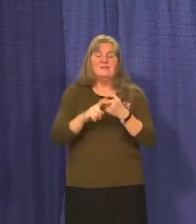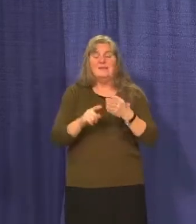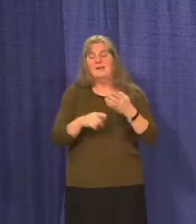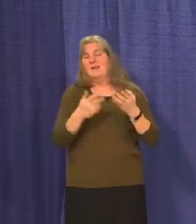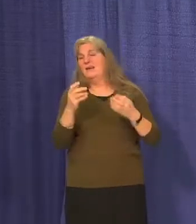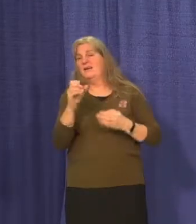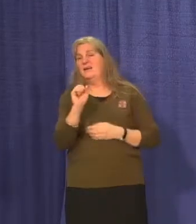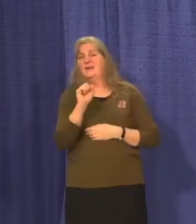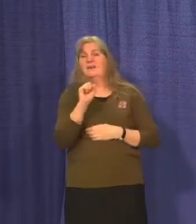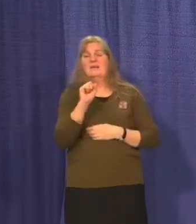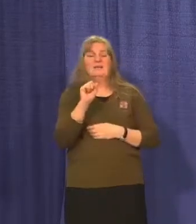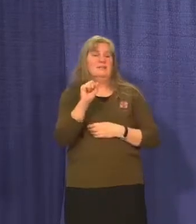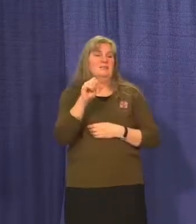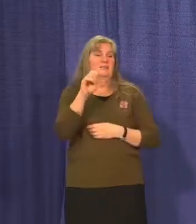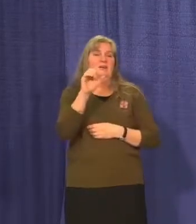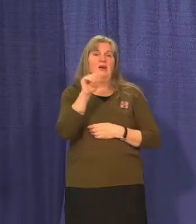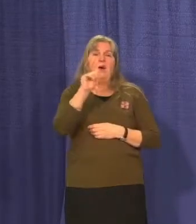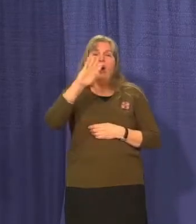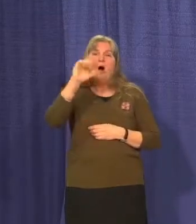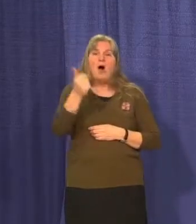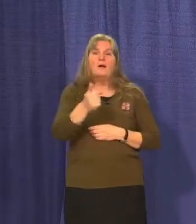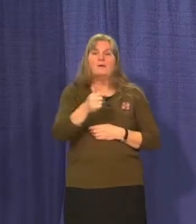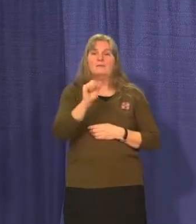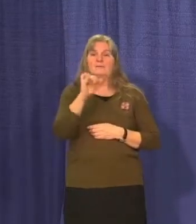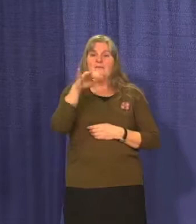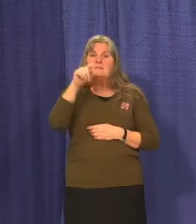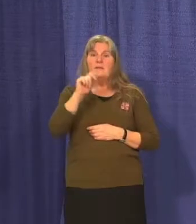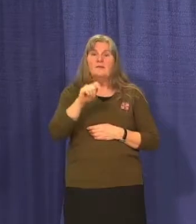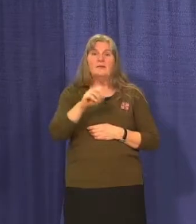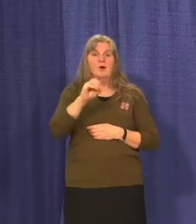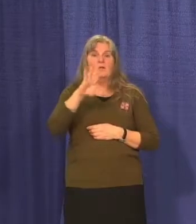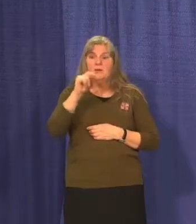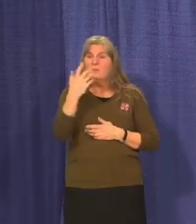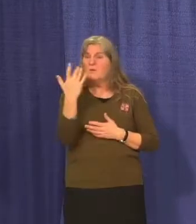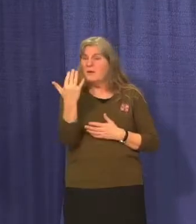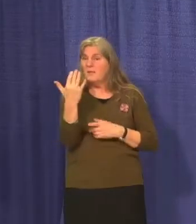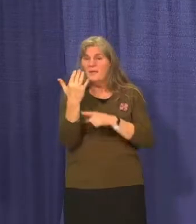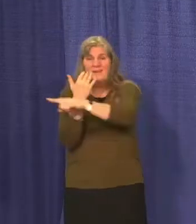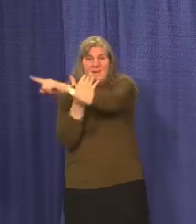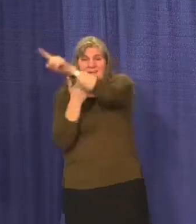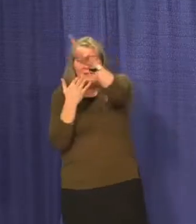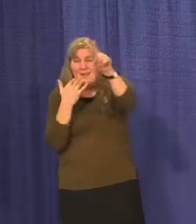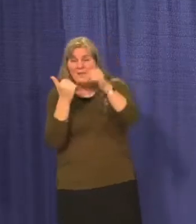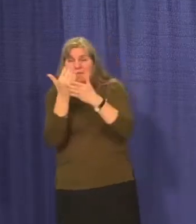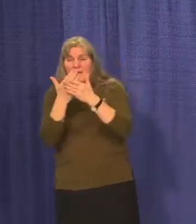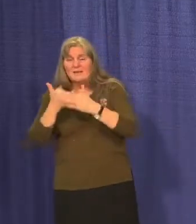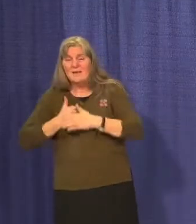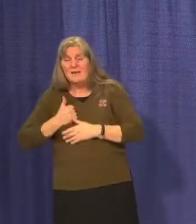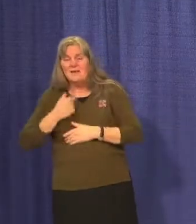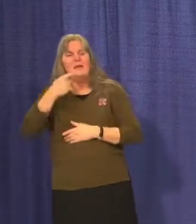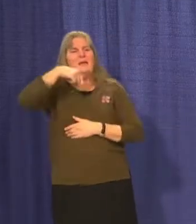months of the summer and early days of the fall. A little more time, a little more patience, and we will get